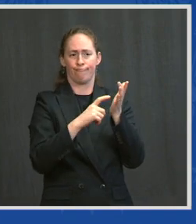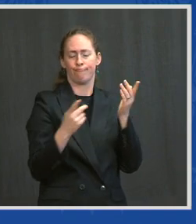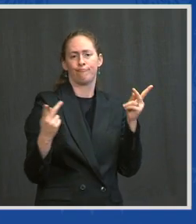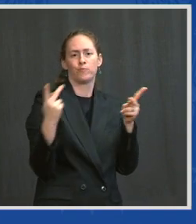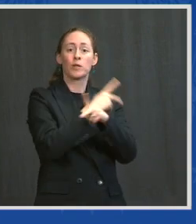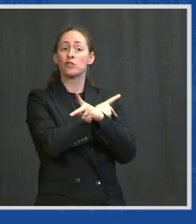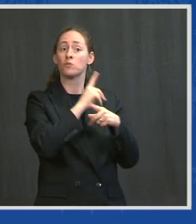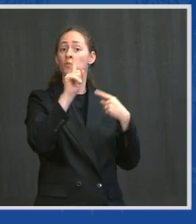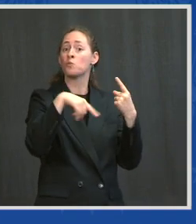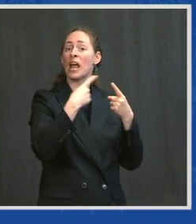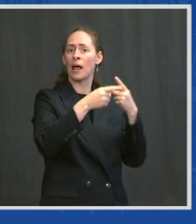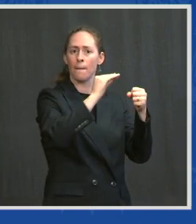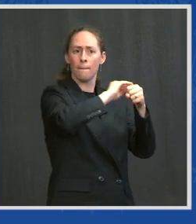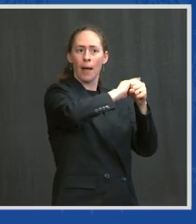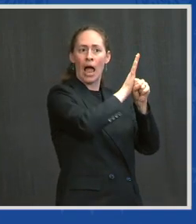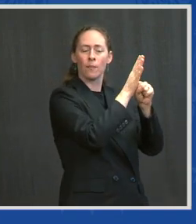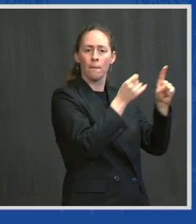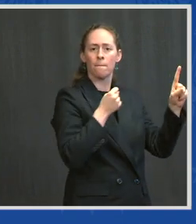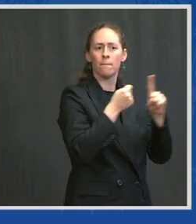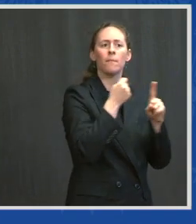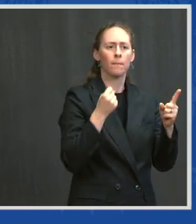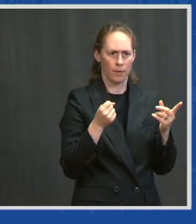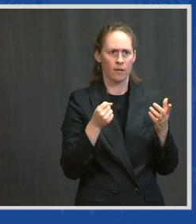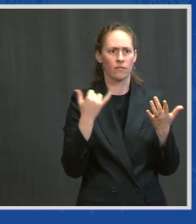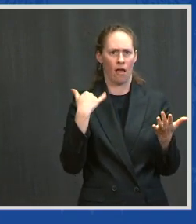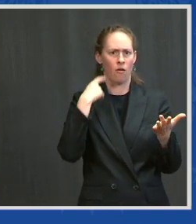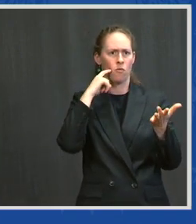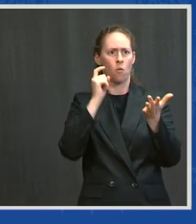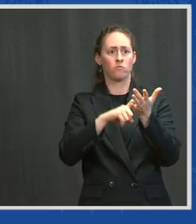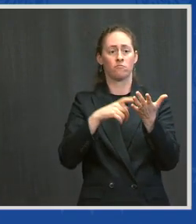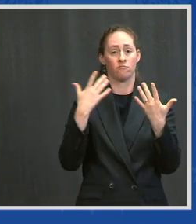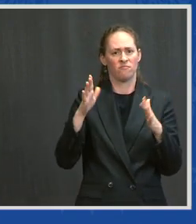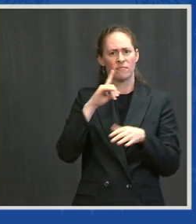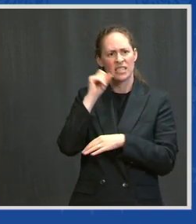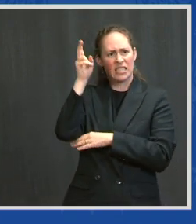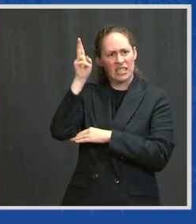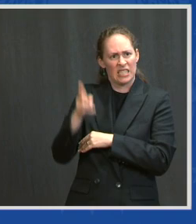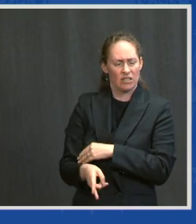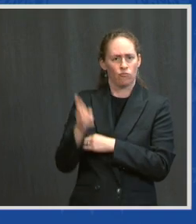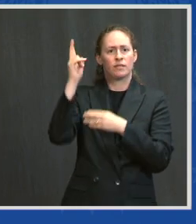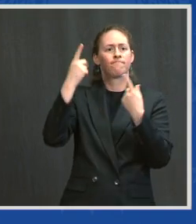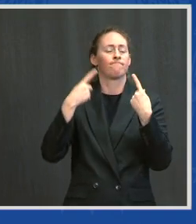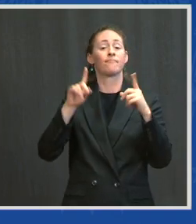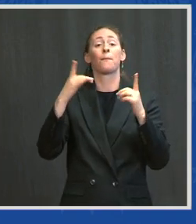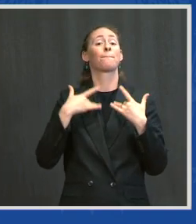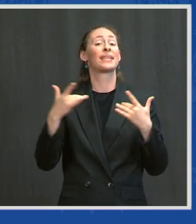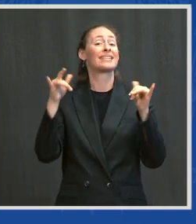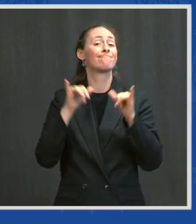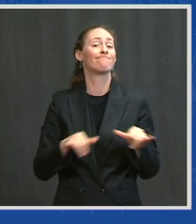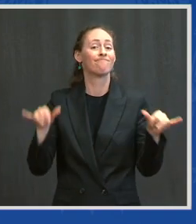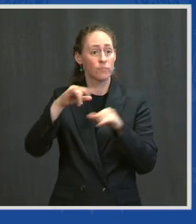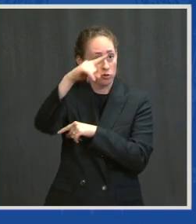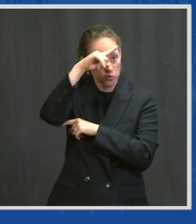Crime has -- historically rises during the summer. And as we emerge from this pandemic